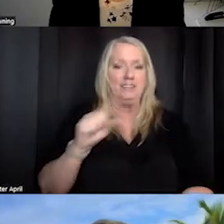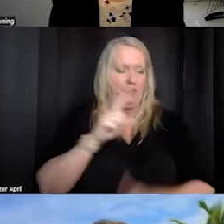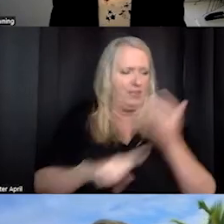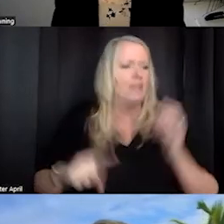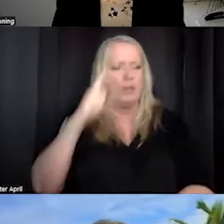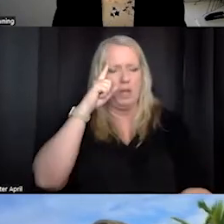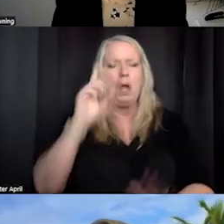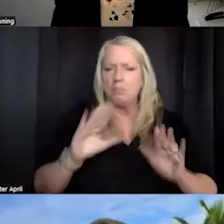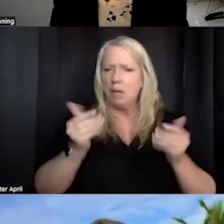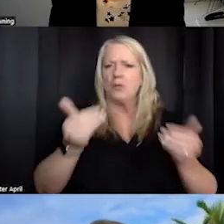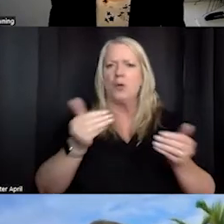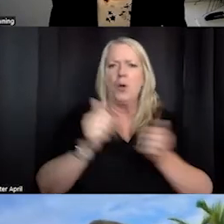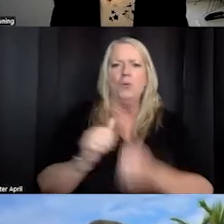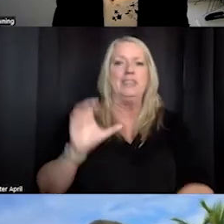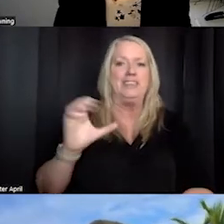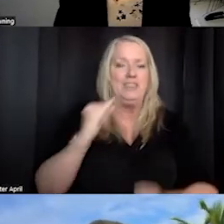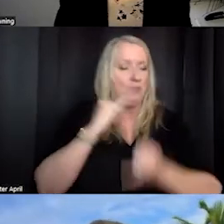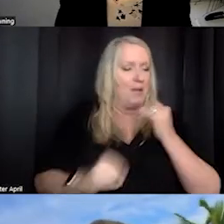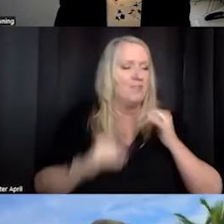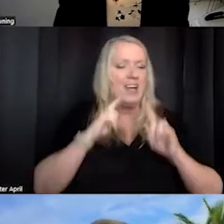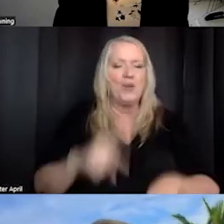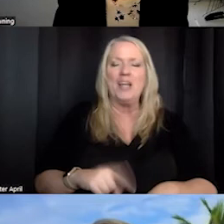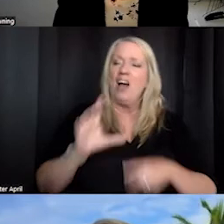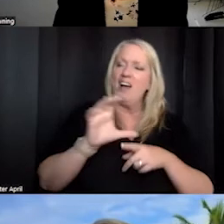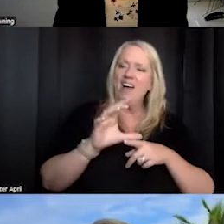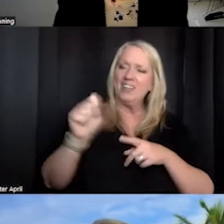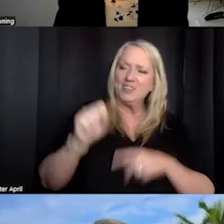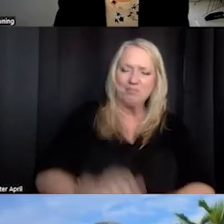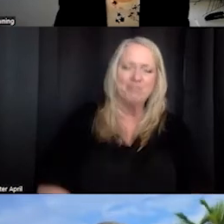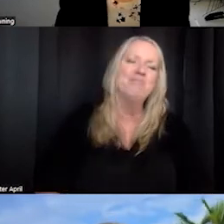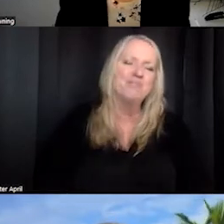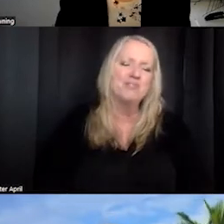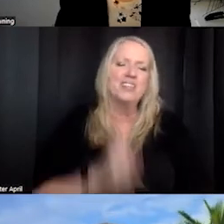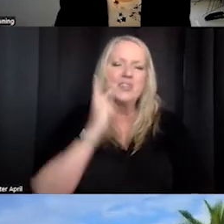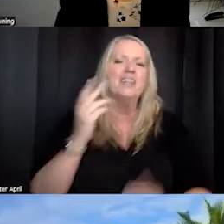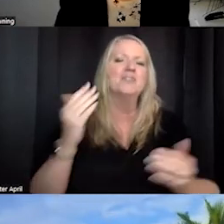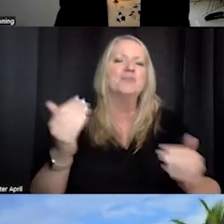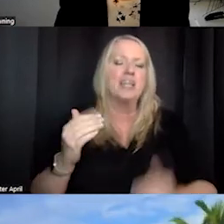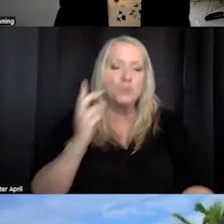TO GO WITH C, FINAL ANSWER. >> AWESOME. ALL RIGHT. LET, LET, SWITCH THE NEXT SLIDE. SEE WHAT